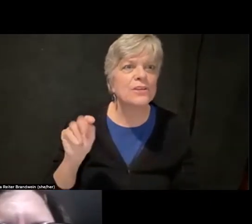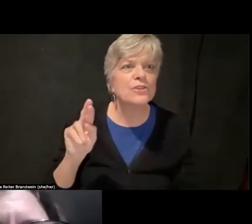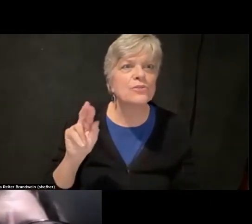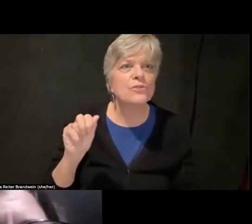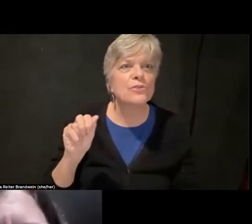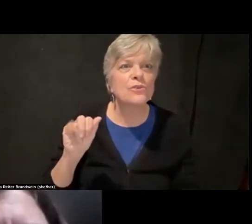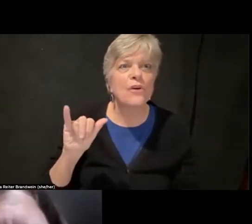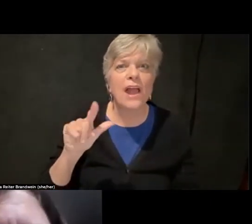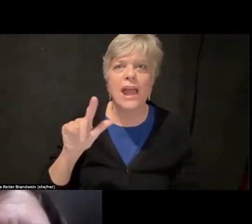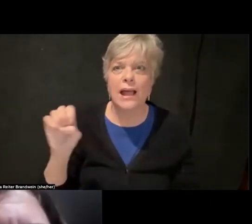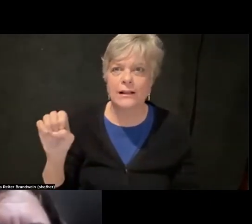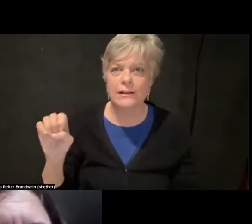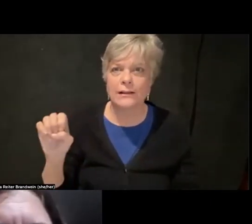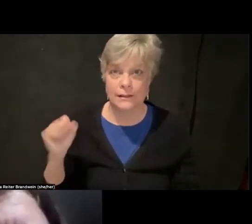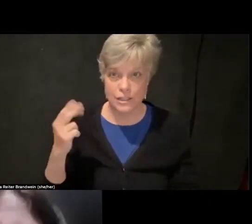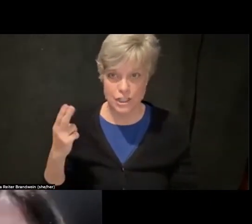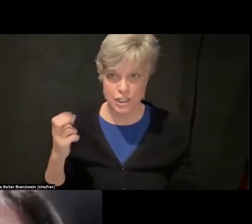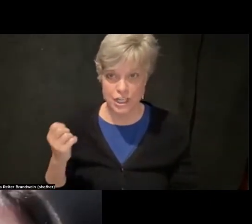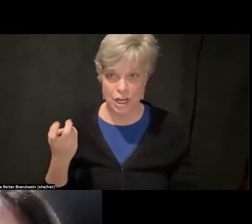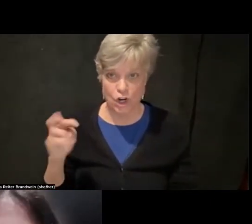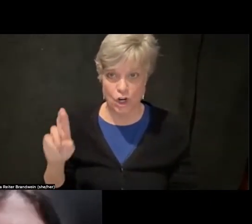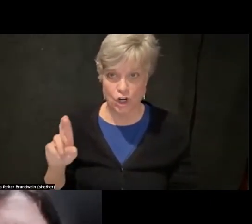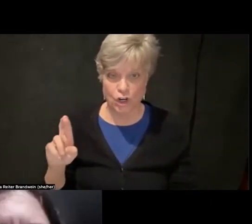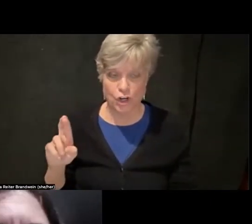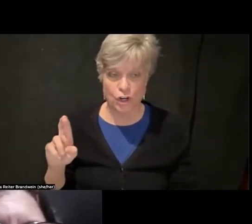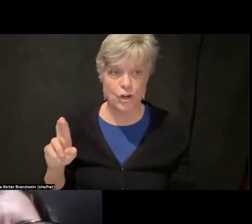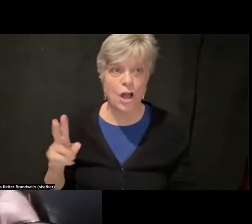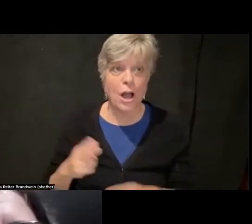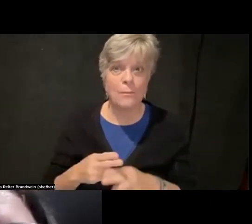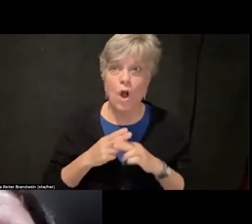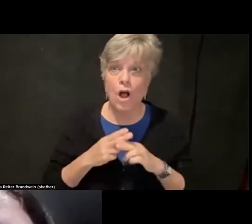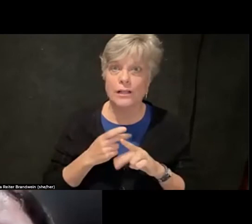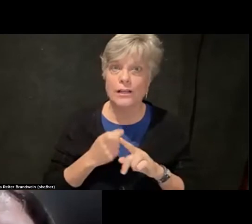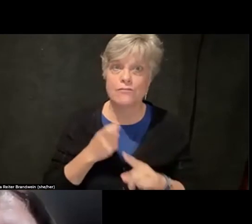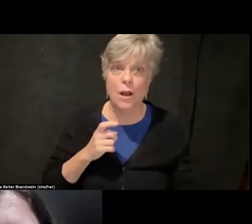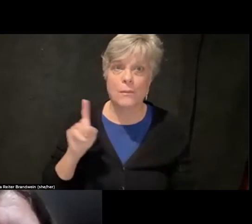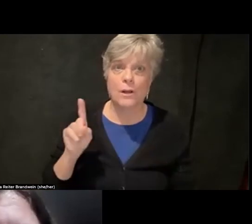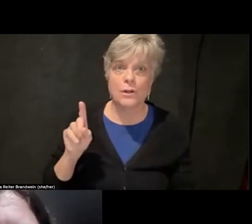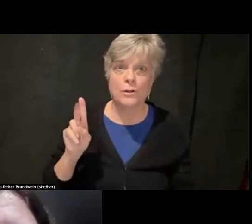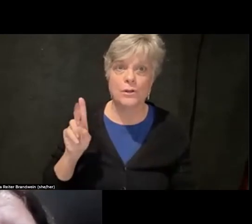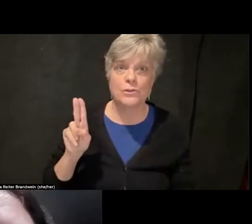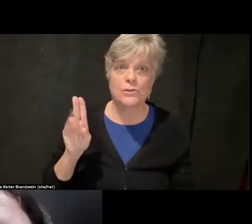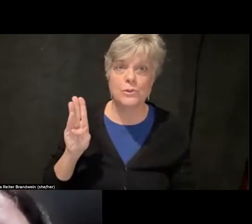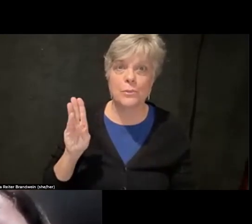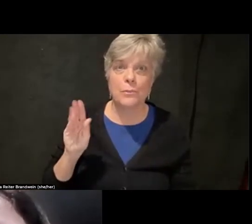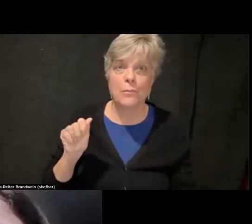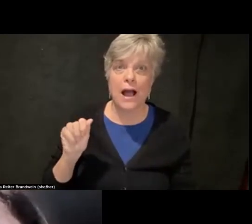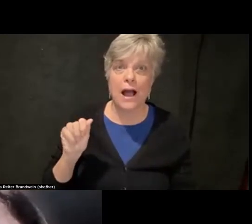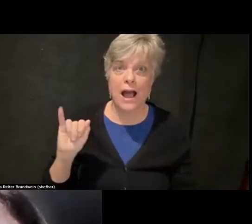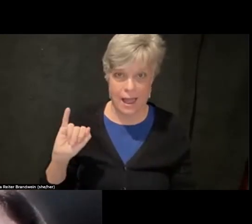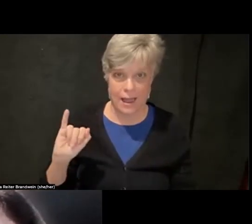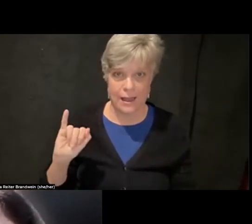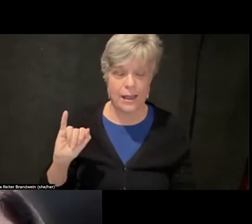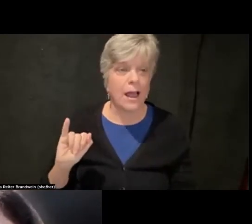and I'm calling from Dubai and this has been so fantastic. I just love this conversation